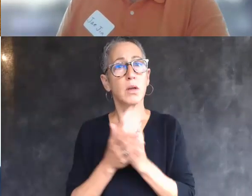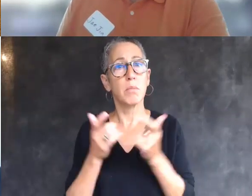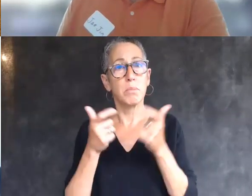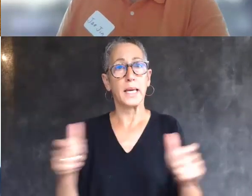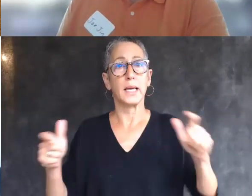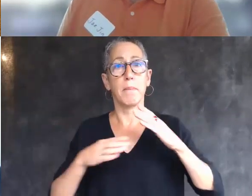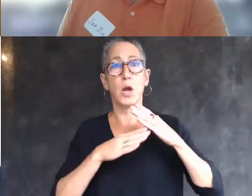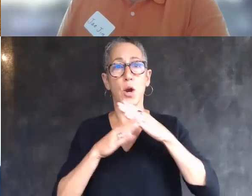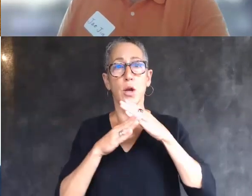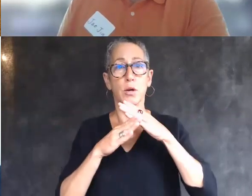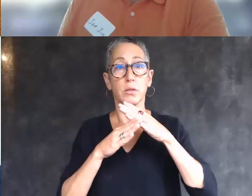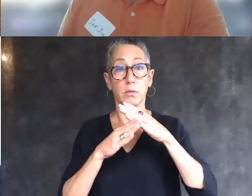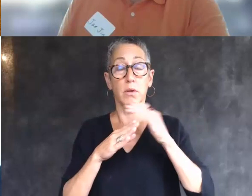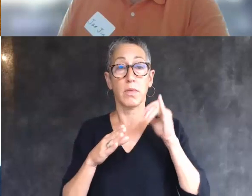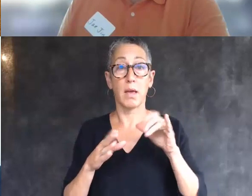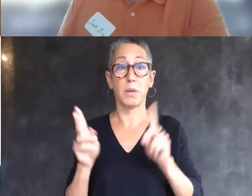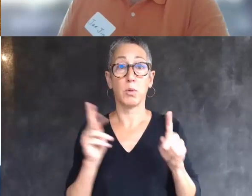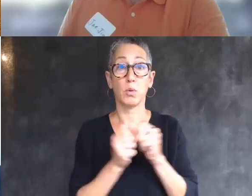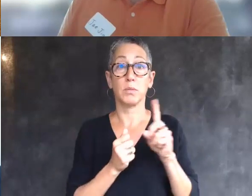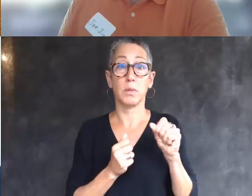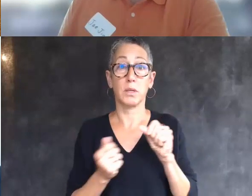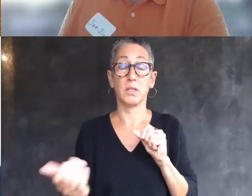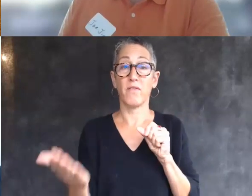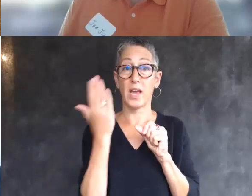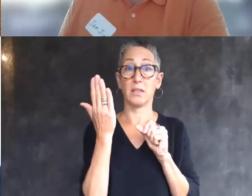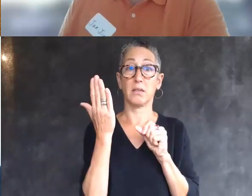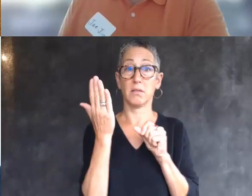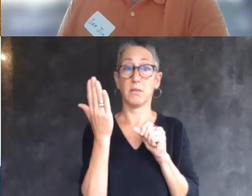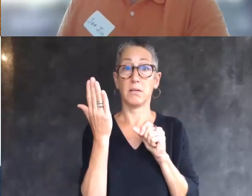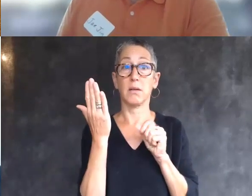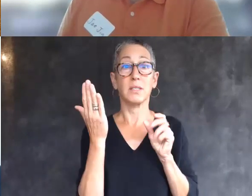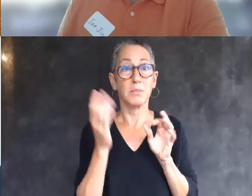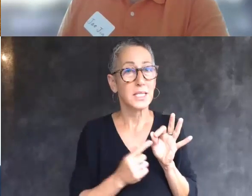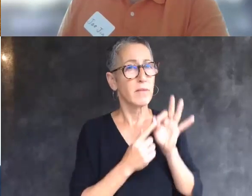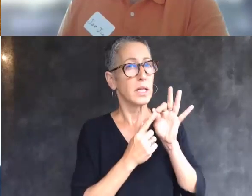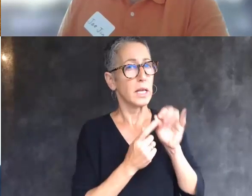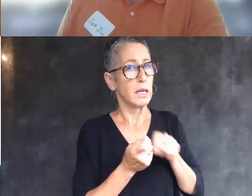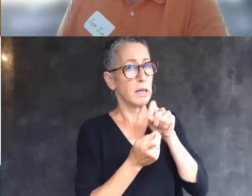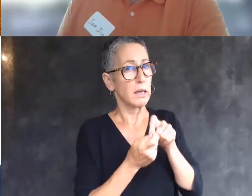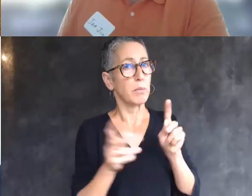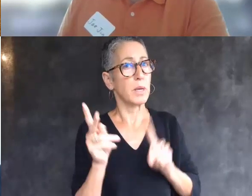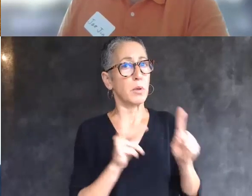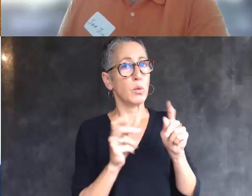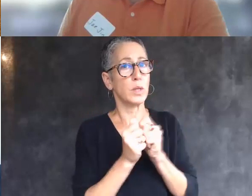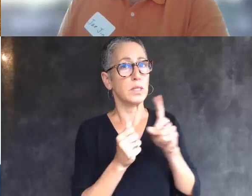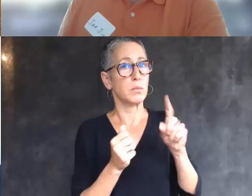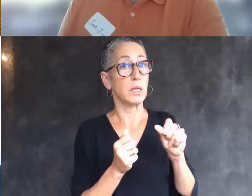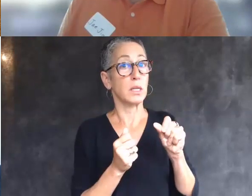people with disabilities, specifically people with disabilities of color from a public safety standpoint